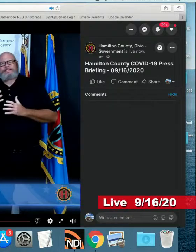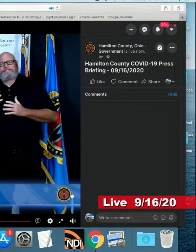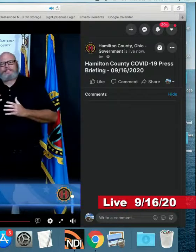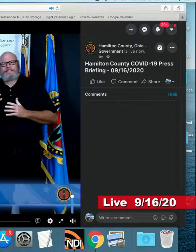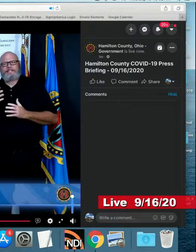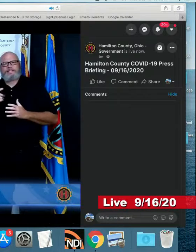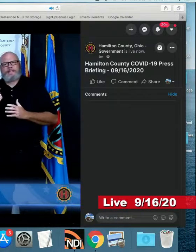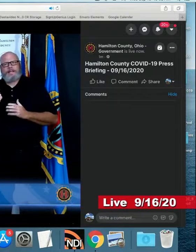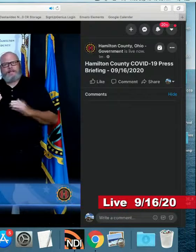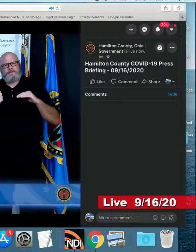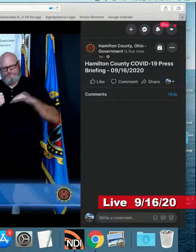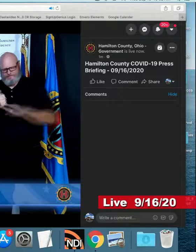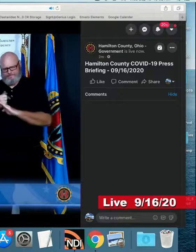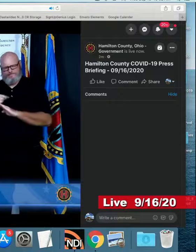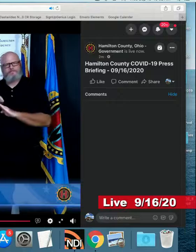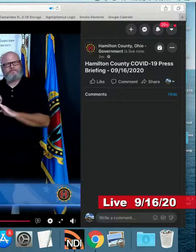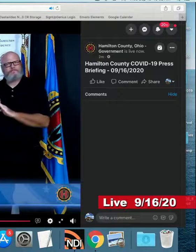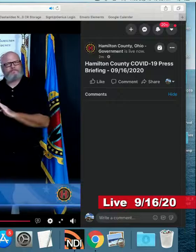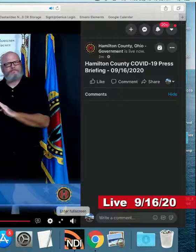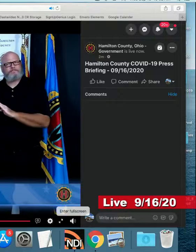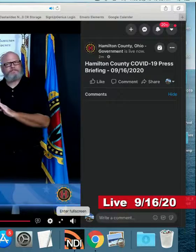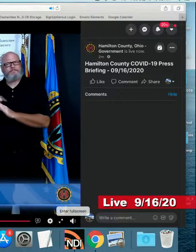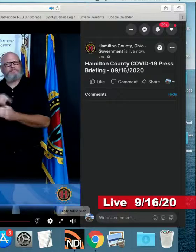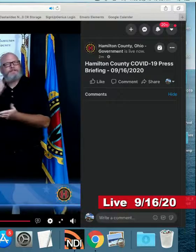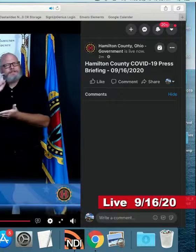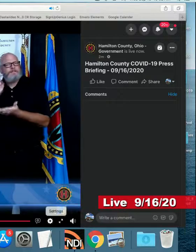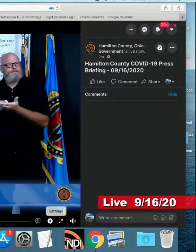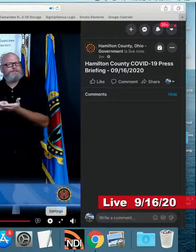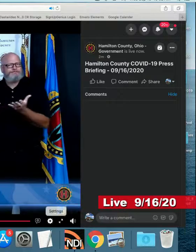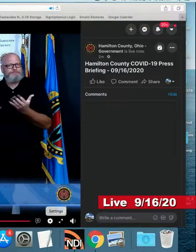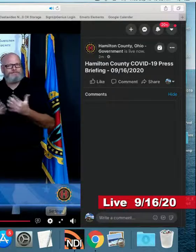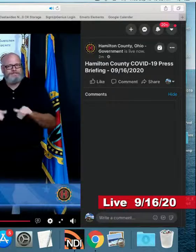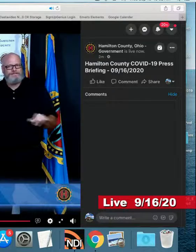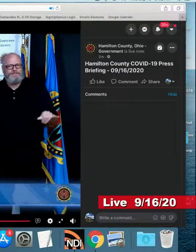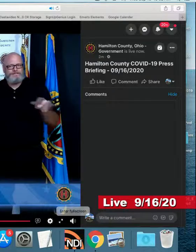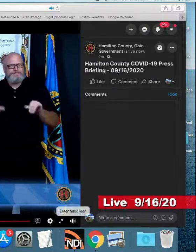and so we are back to kind of our standard plateau that